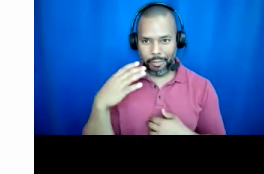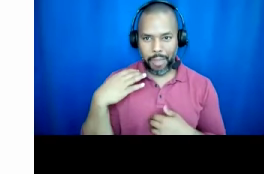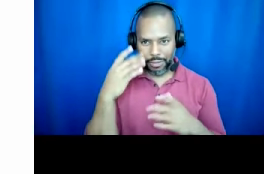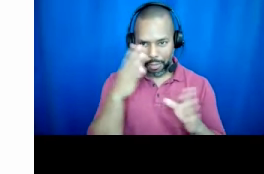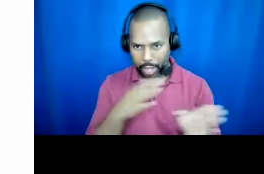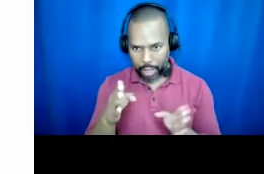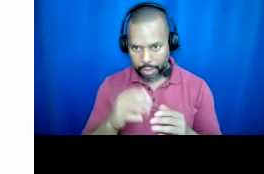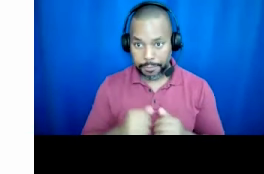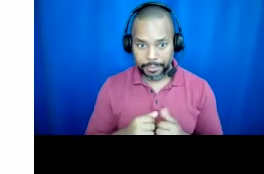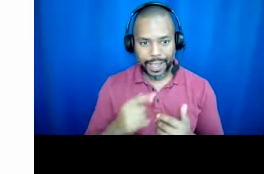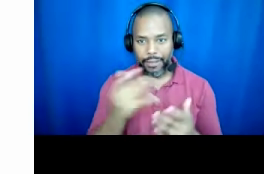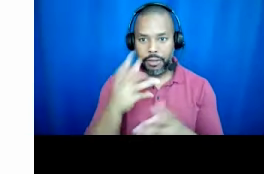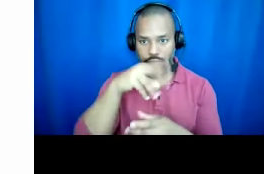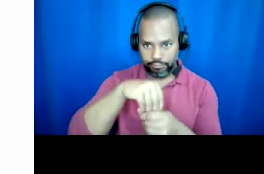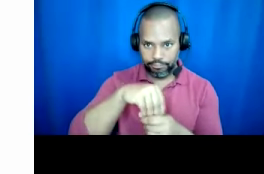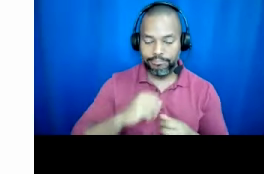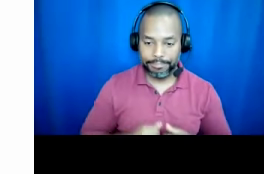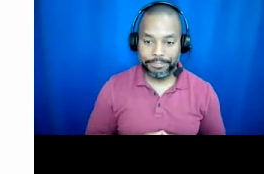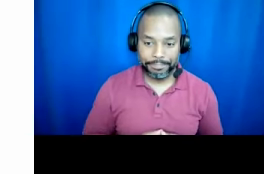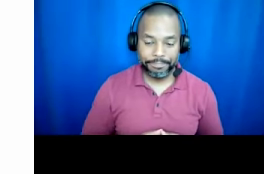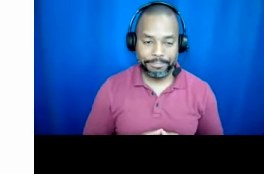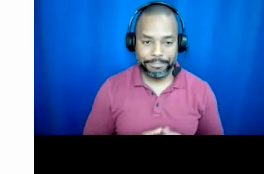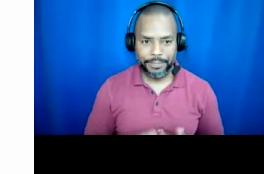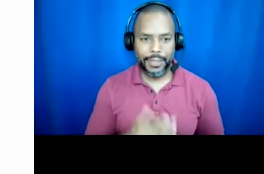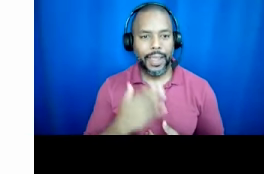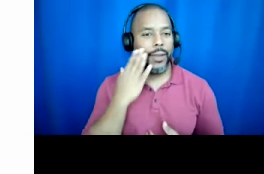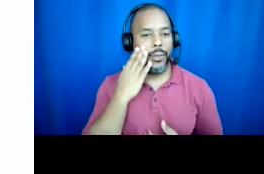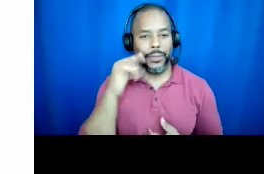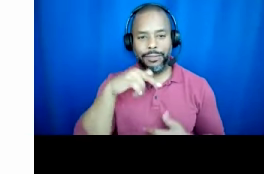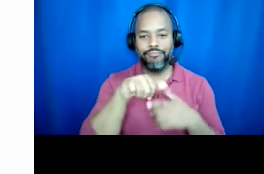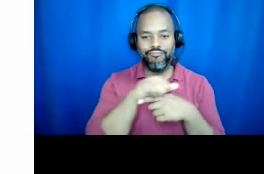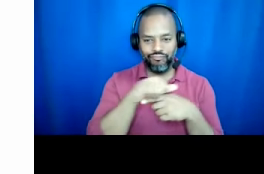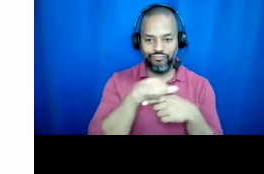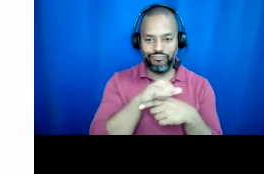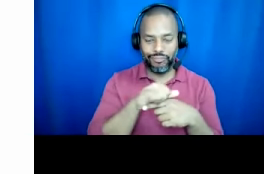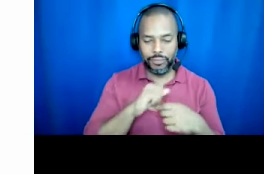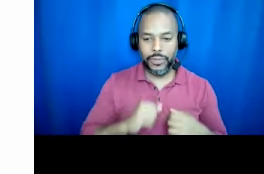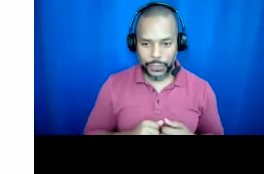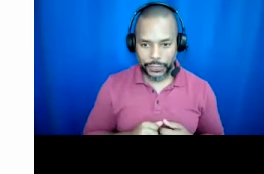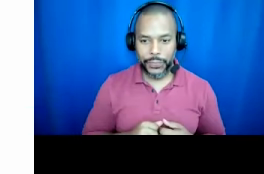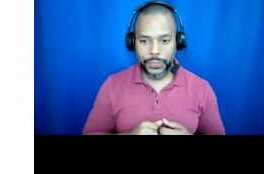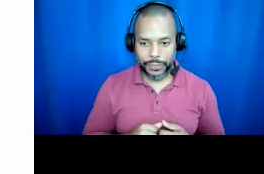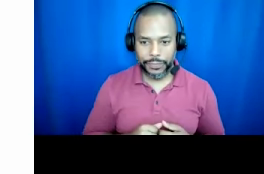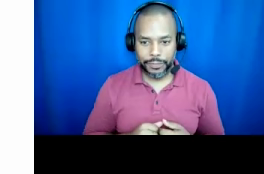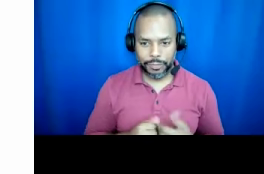And I know that this training was done with our deans earlier in the year